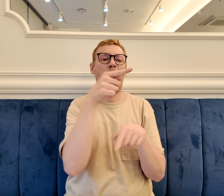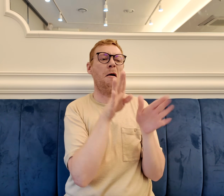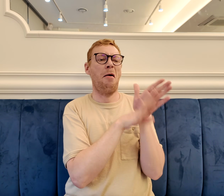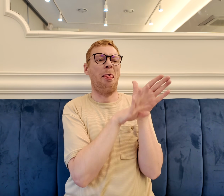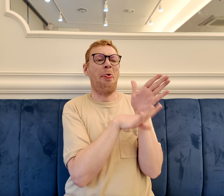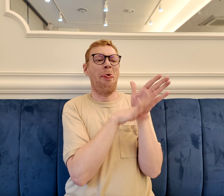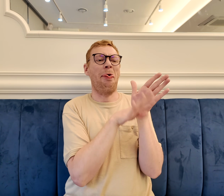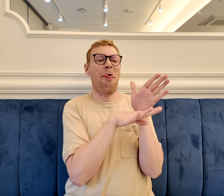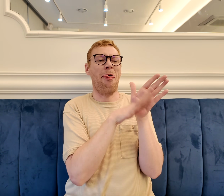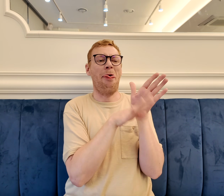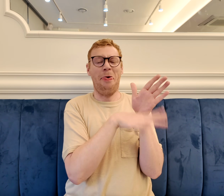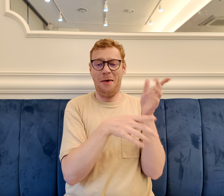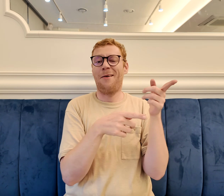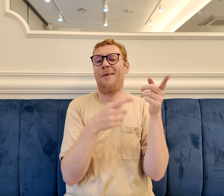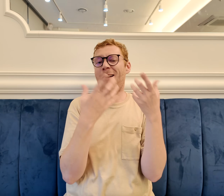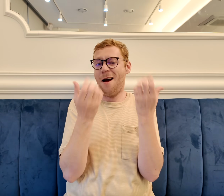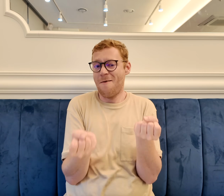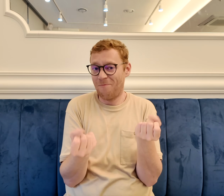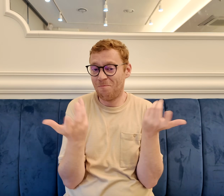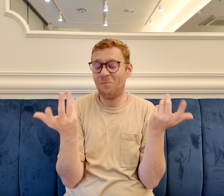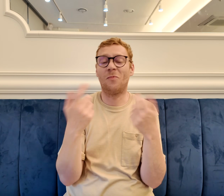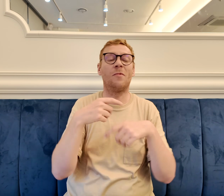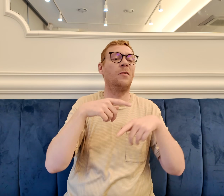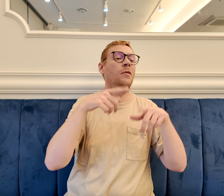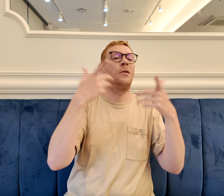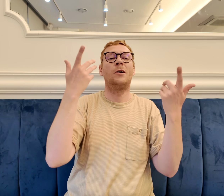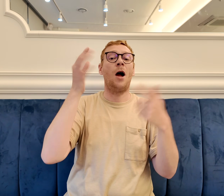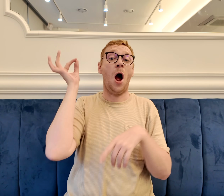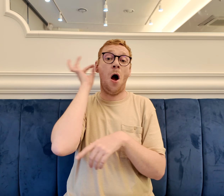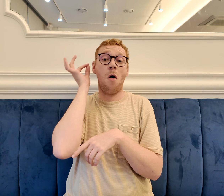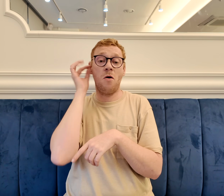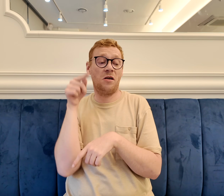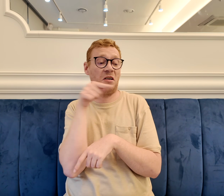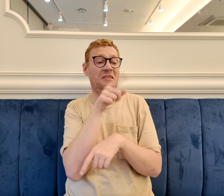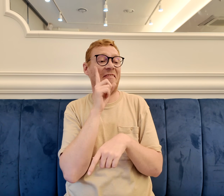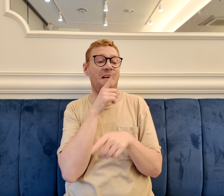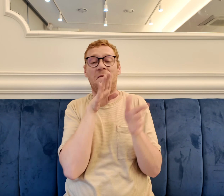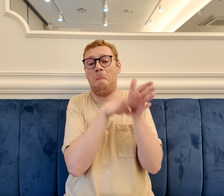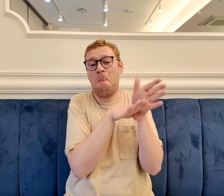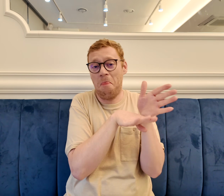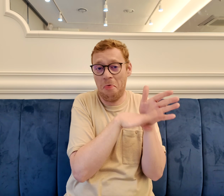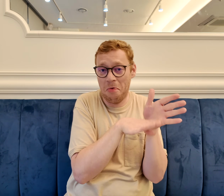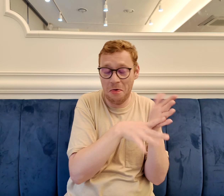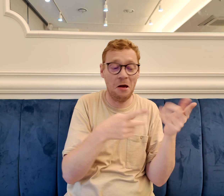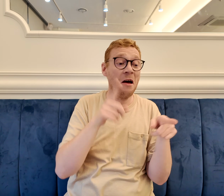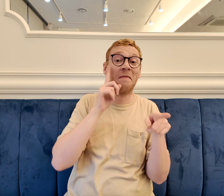light skin discriminates against them. Hearing people discriminate against deaf people.